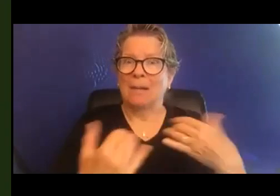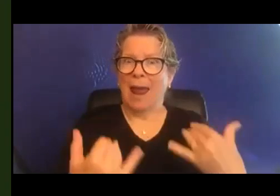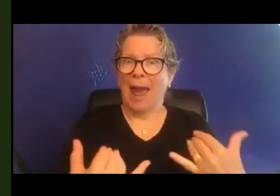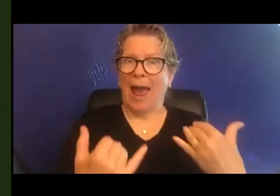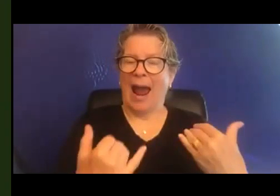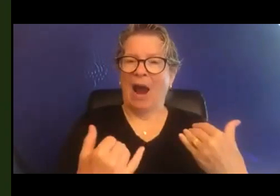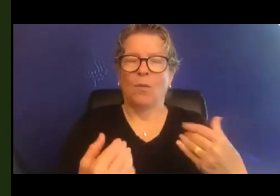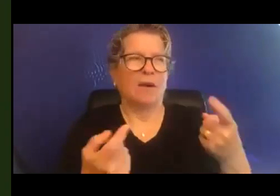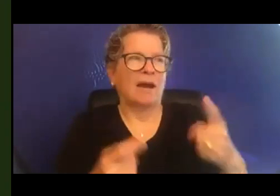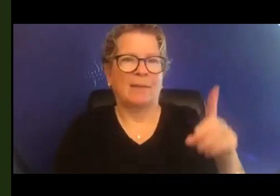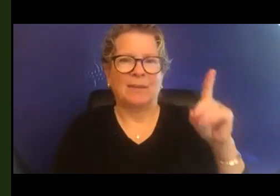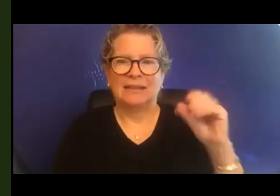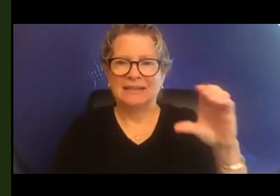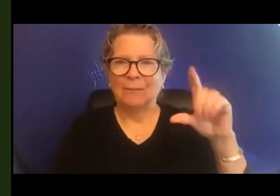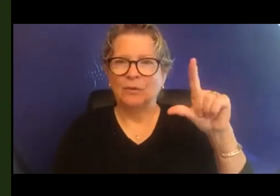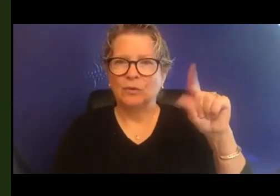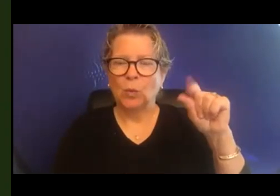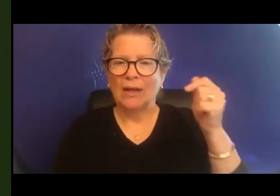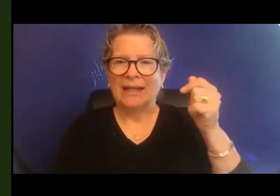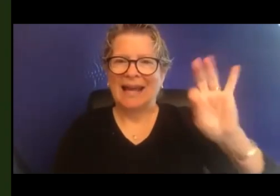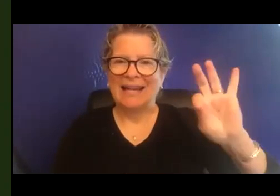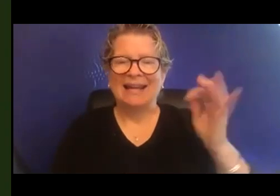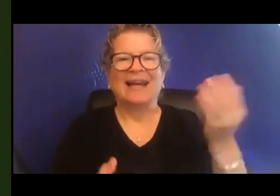So there is large flooding back in December of 2019 that eroded